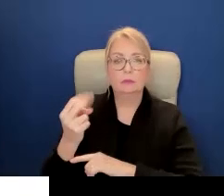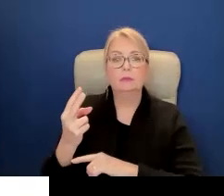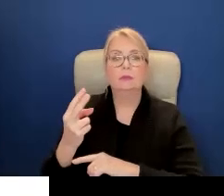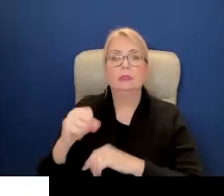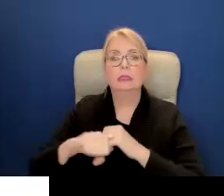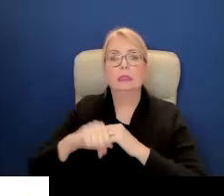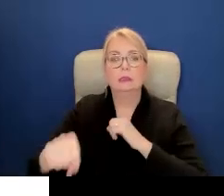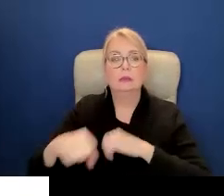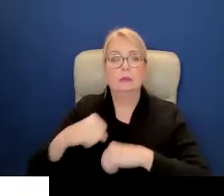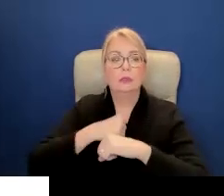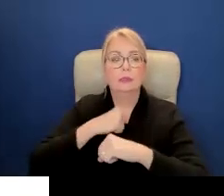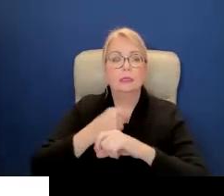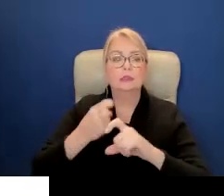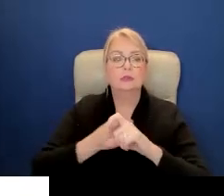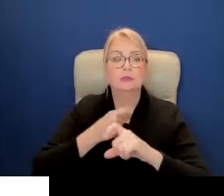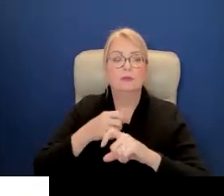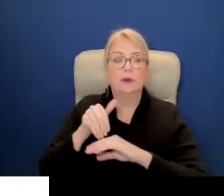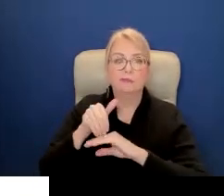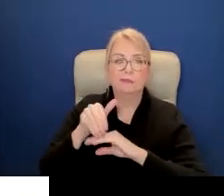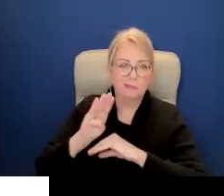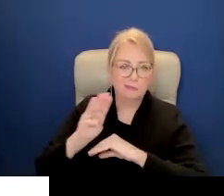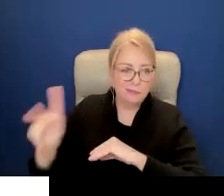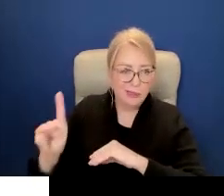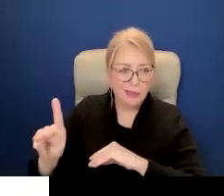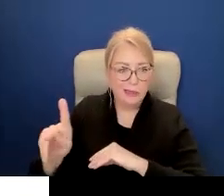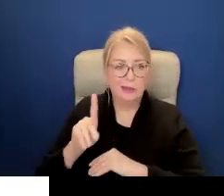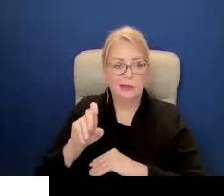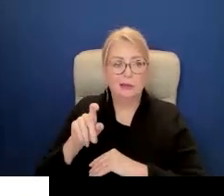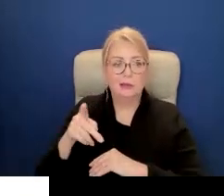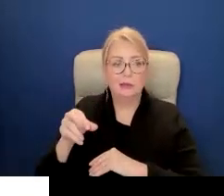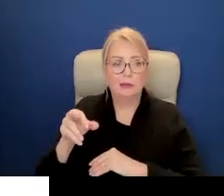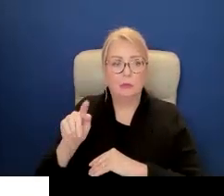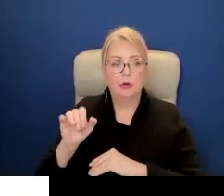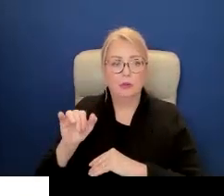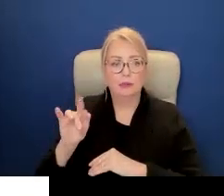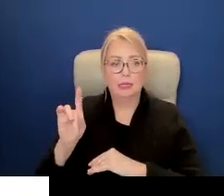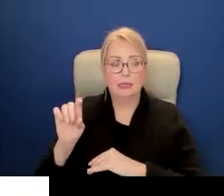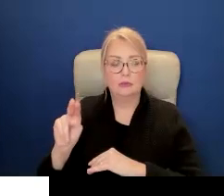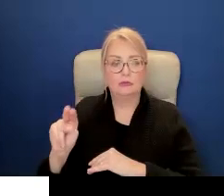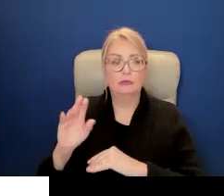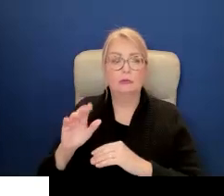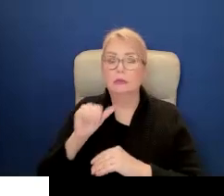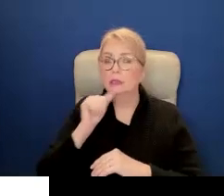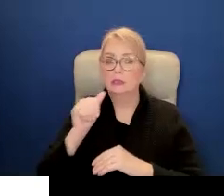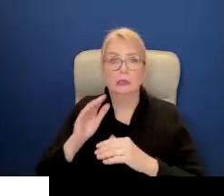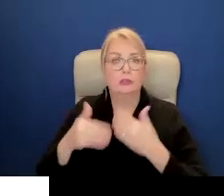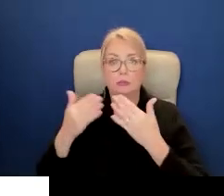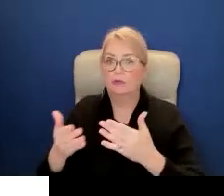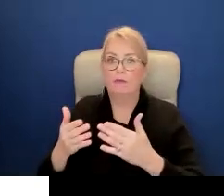and provides employment authorization to eligible applicants. It does not provide lawful permanent resident status